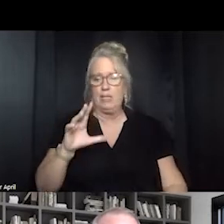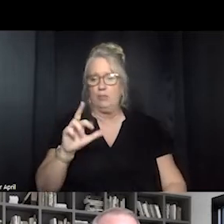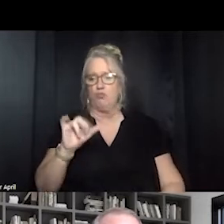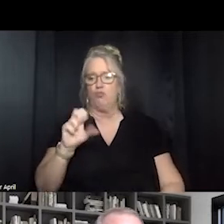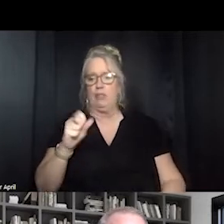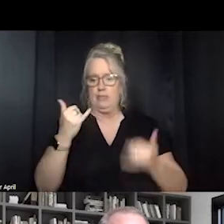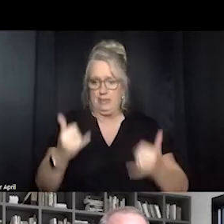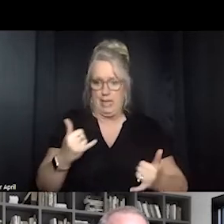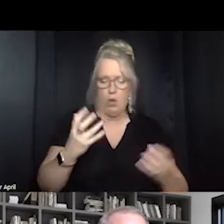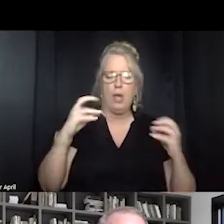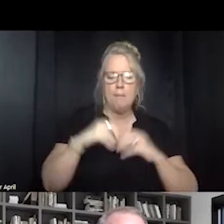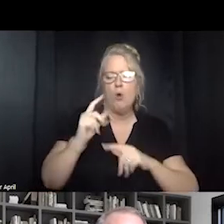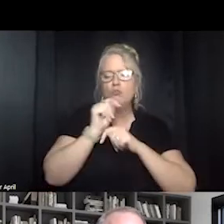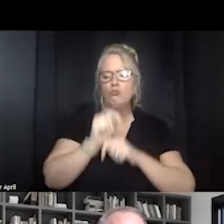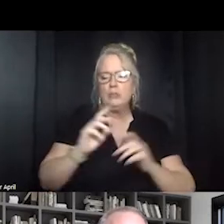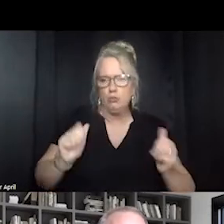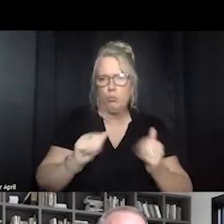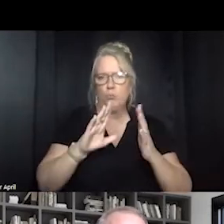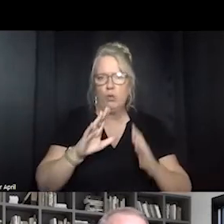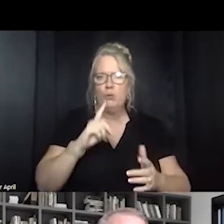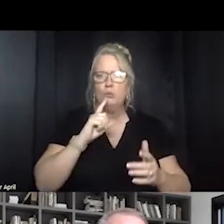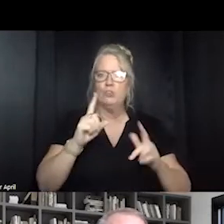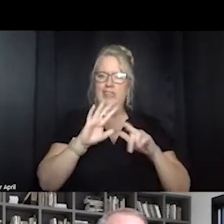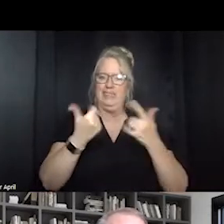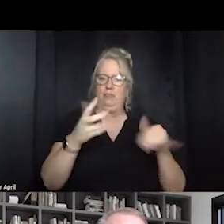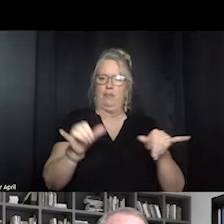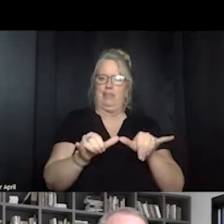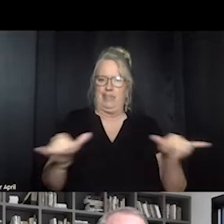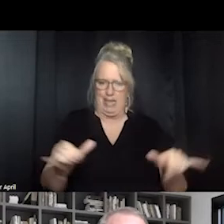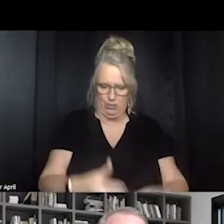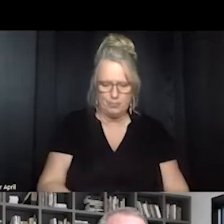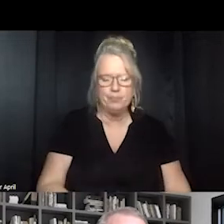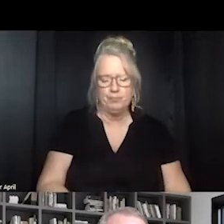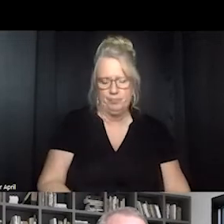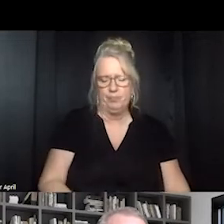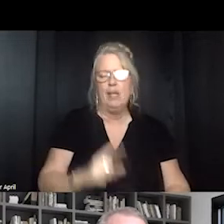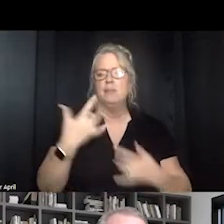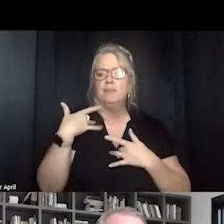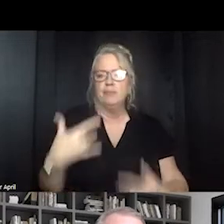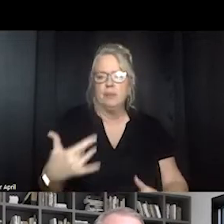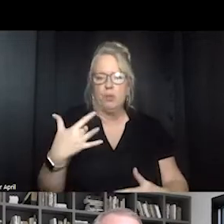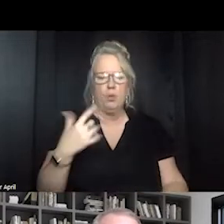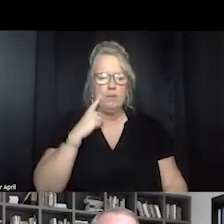AND MORE TRADITIONAL APPROACHES IS THE SCALE. YOU KNOW, A TYPICAL CRISIS RESIDENTIAL PROGRAM,